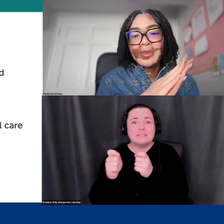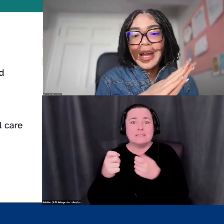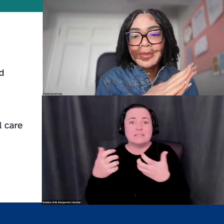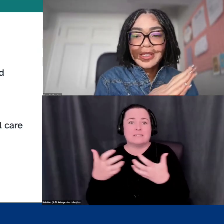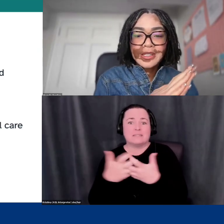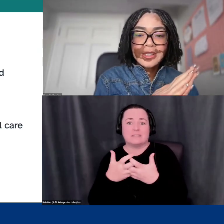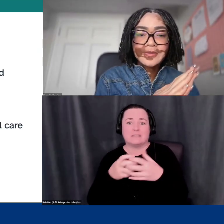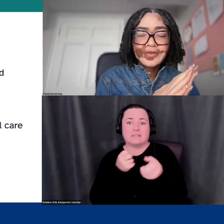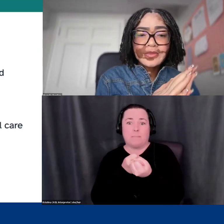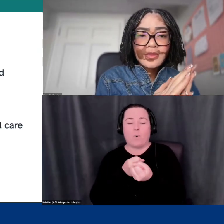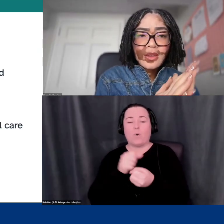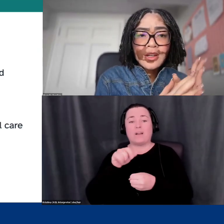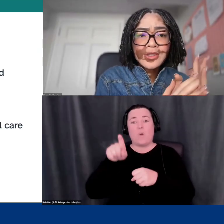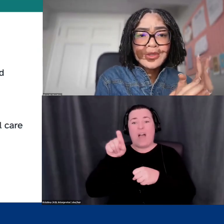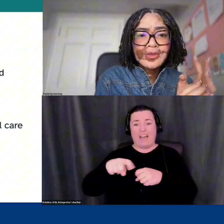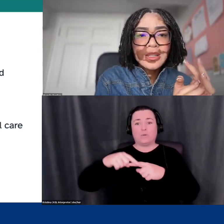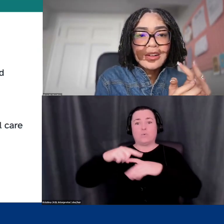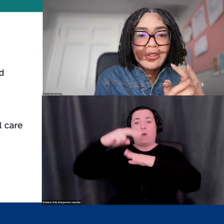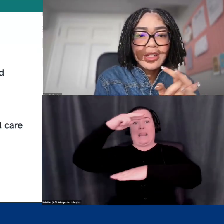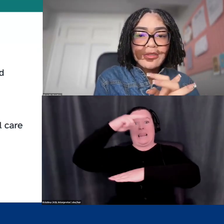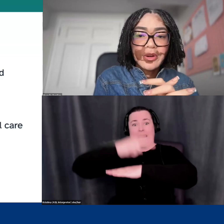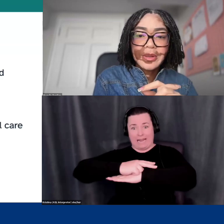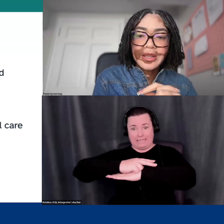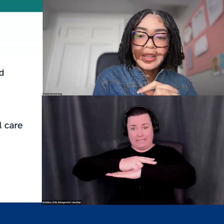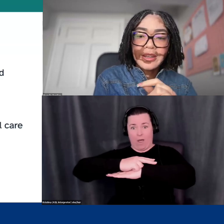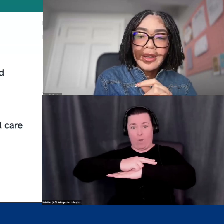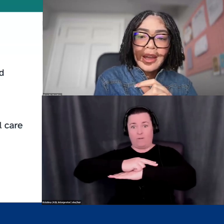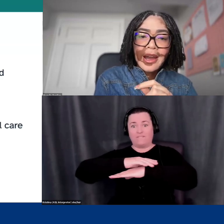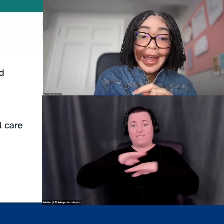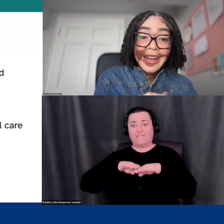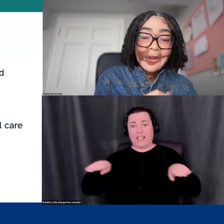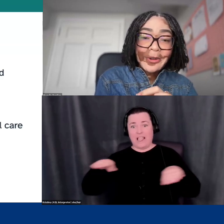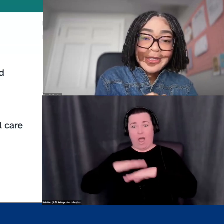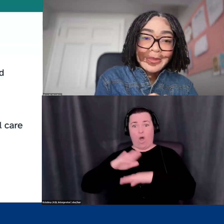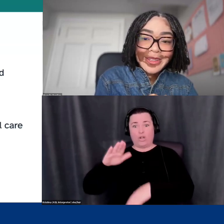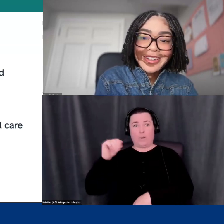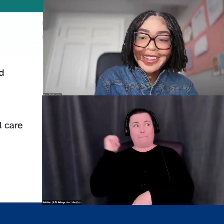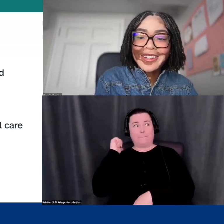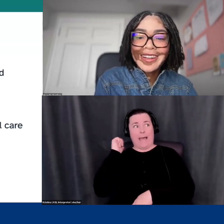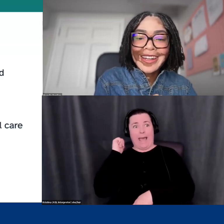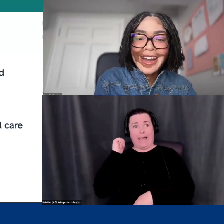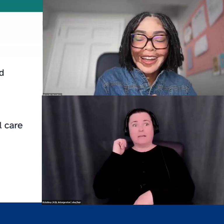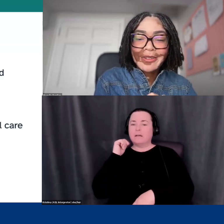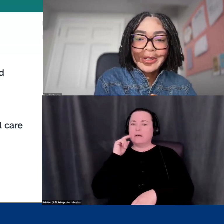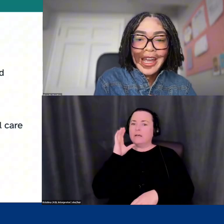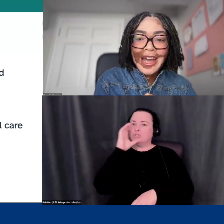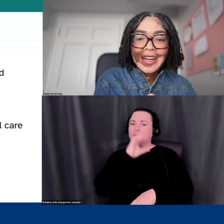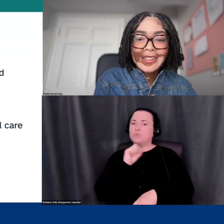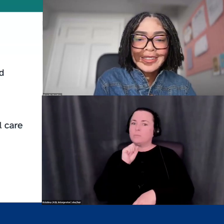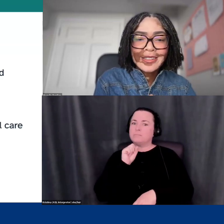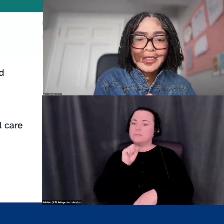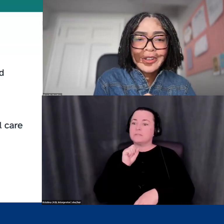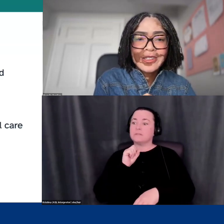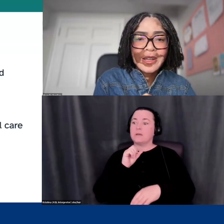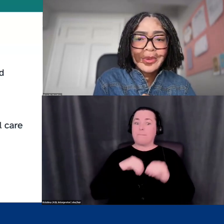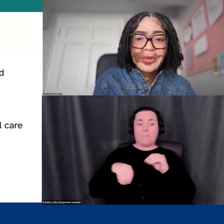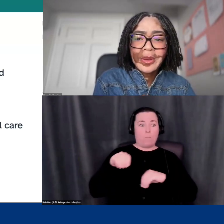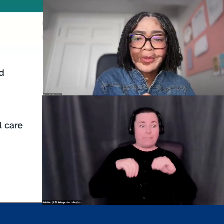your back position assumes a level of mobility and core stability that not everyone has. And so, for example,